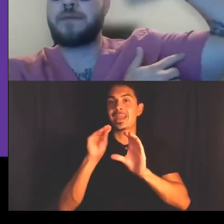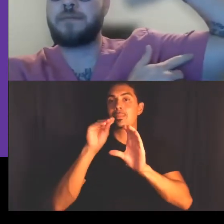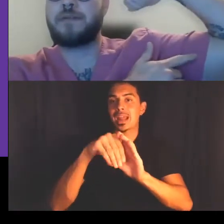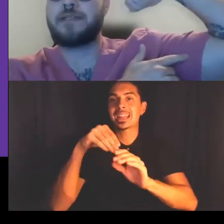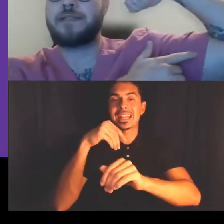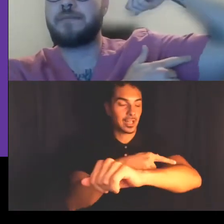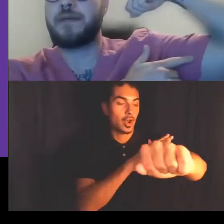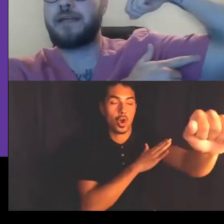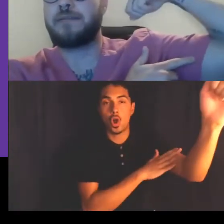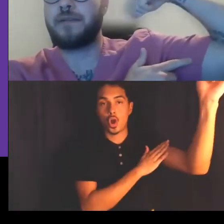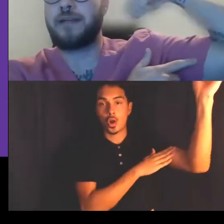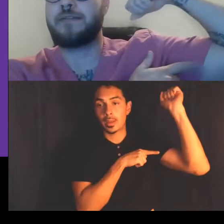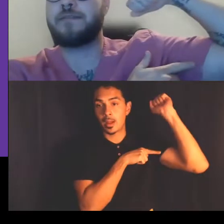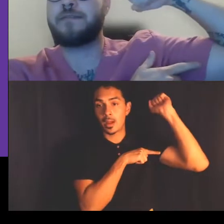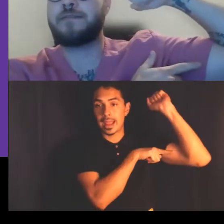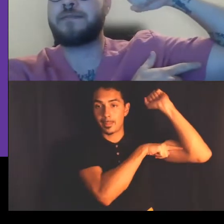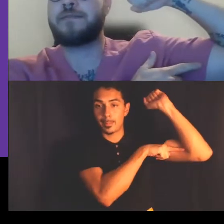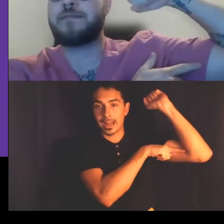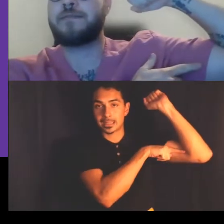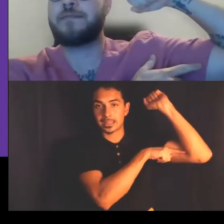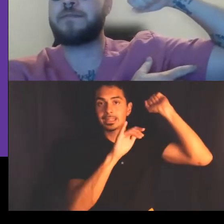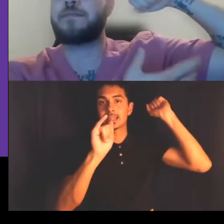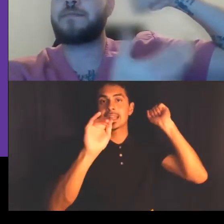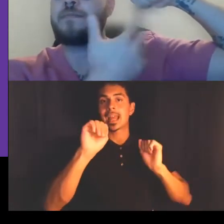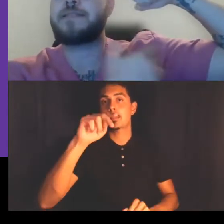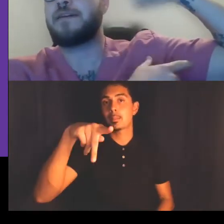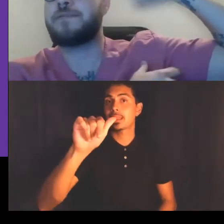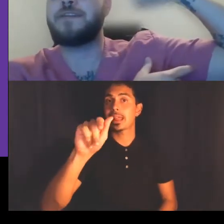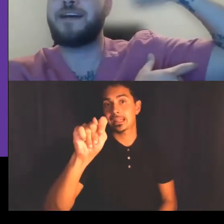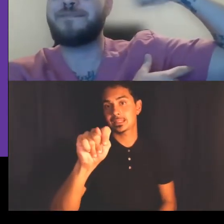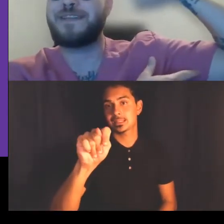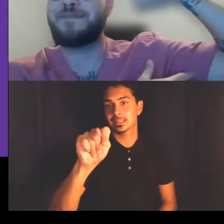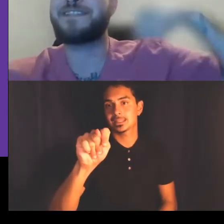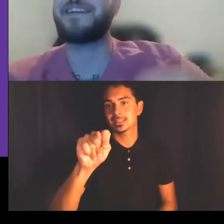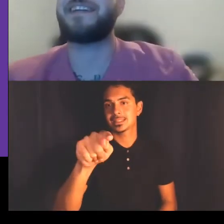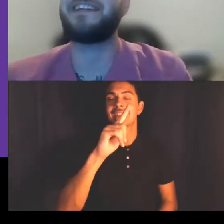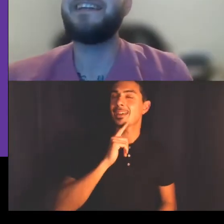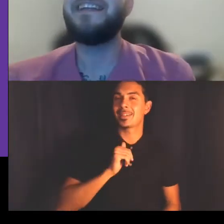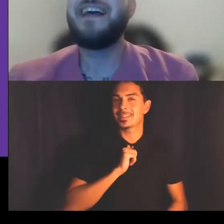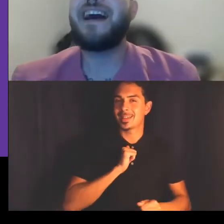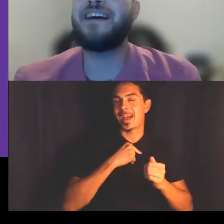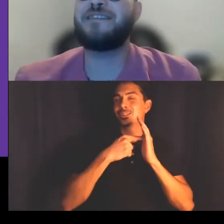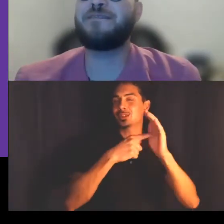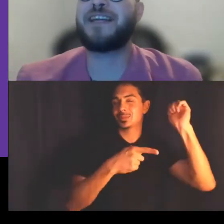If people can see myself, I'm demonstrating it.